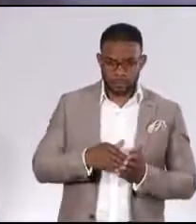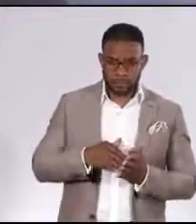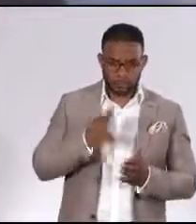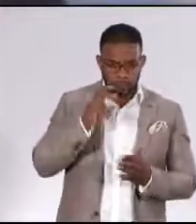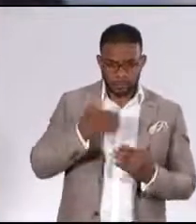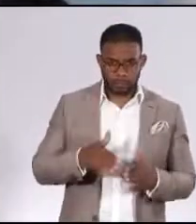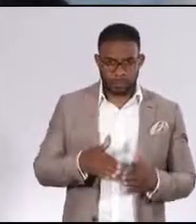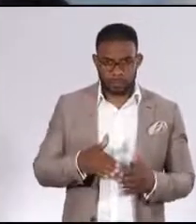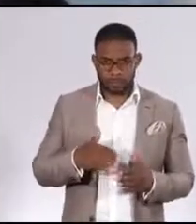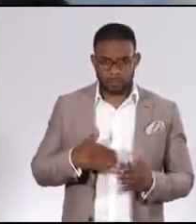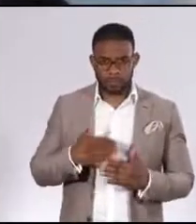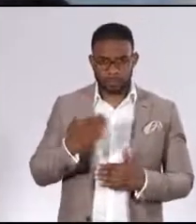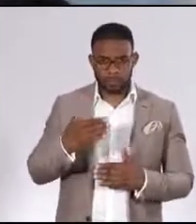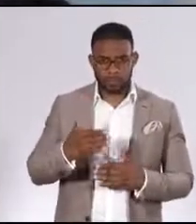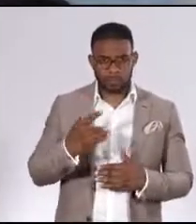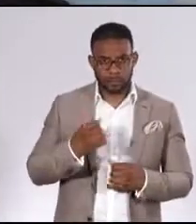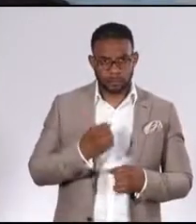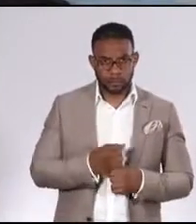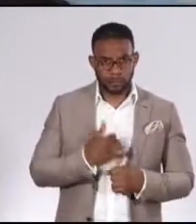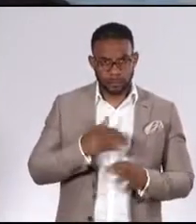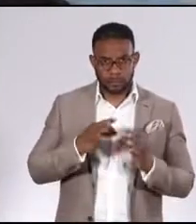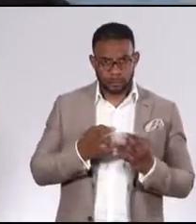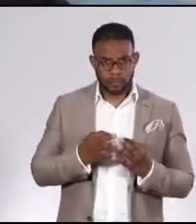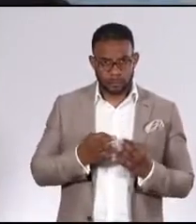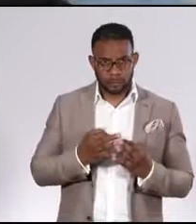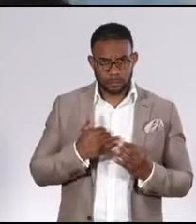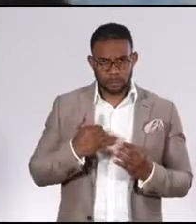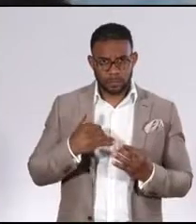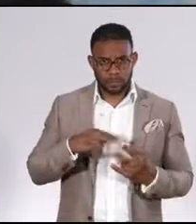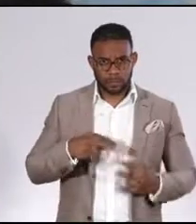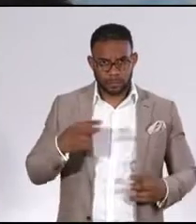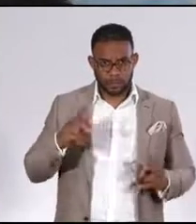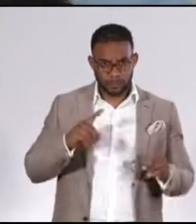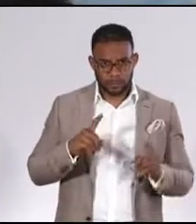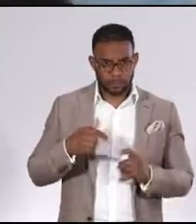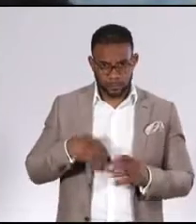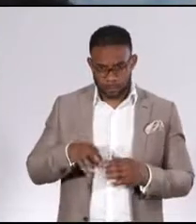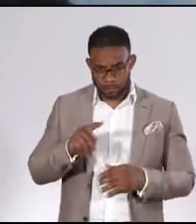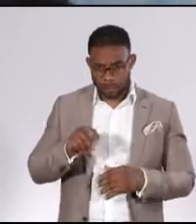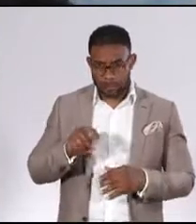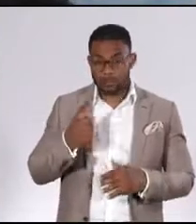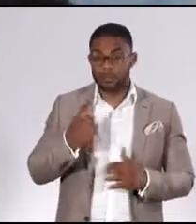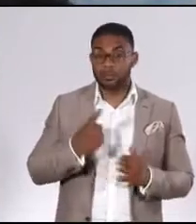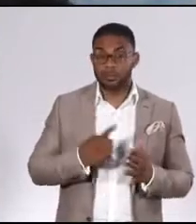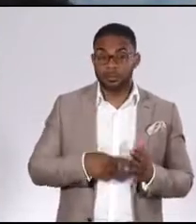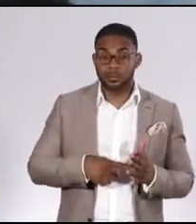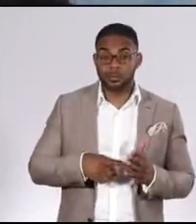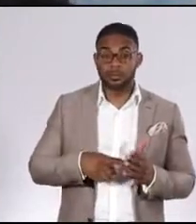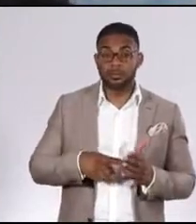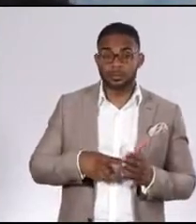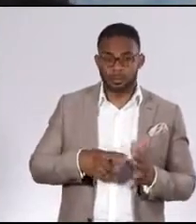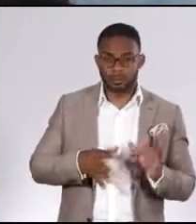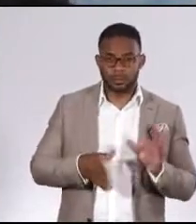Over the next year, my family had genetic testing, and I found out what the autosomal dominant gene was.